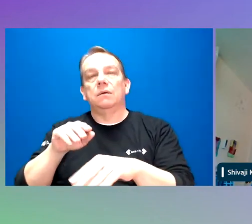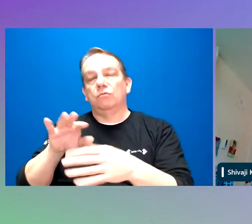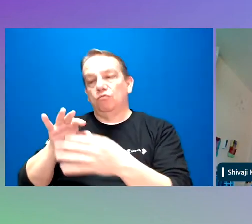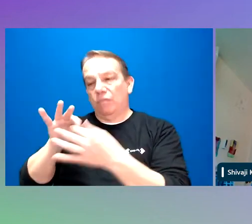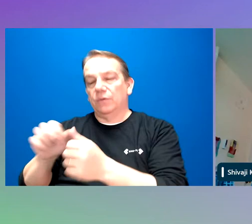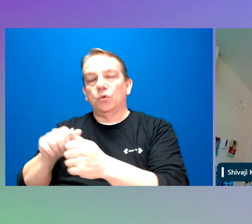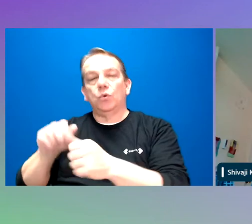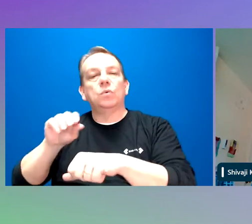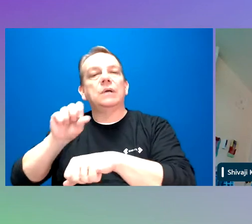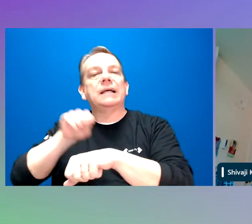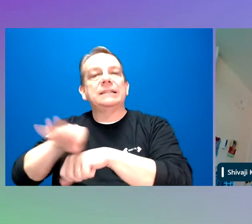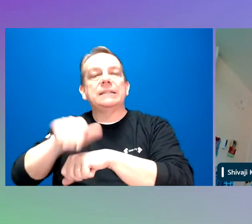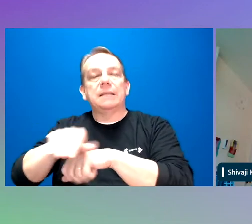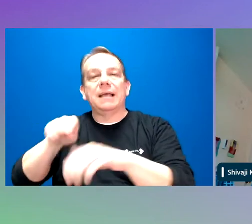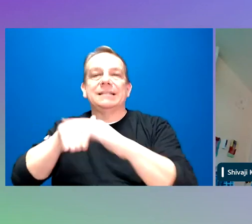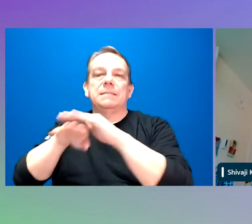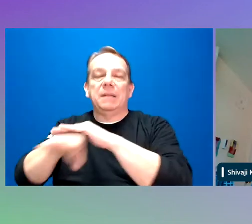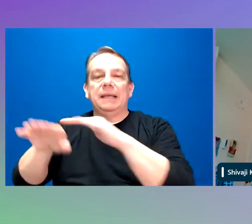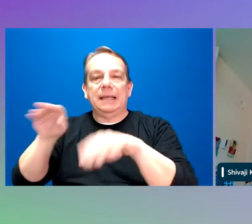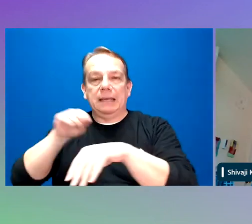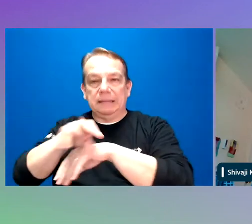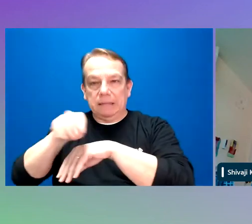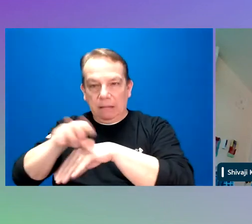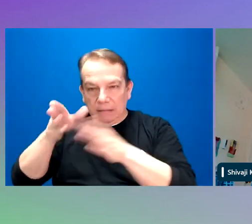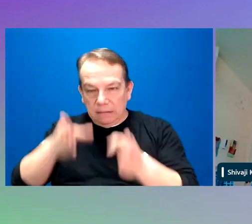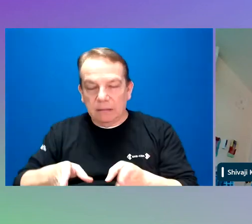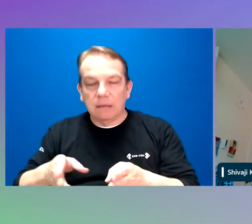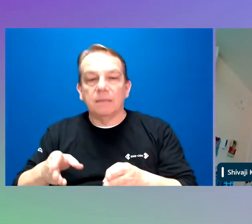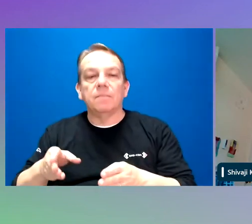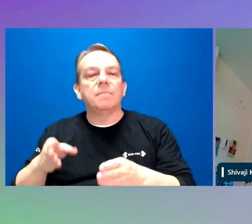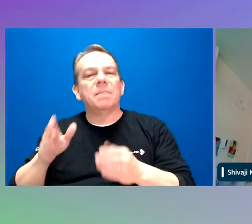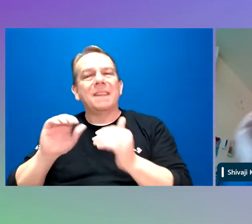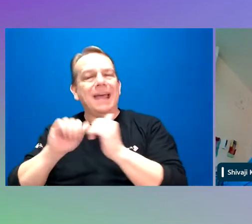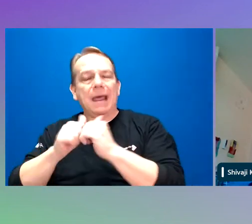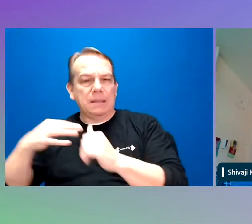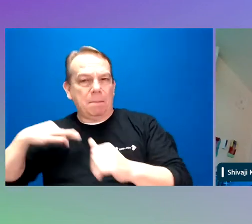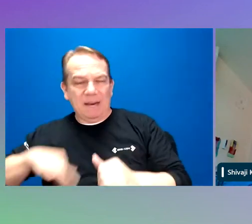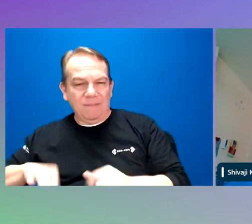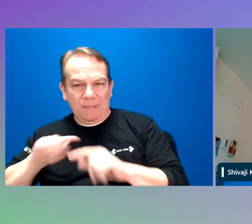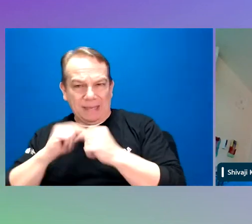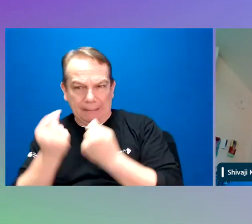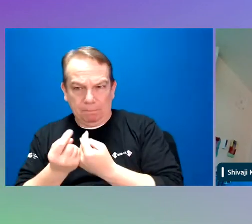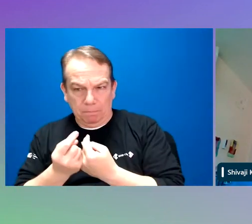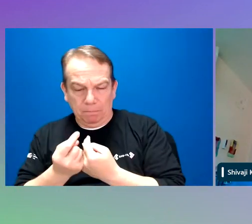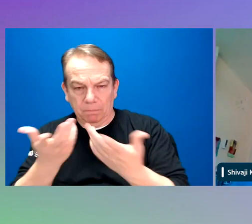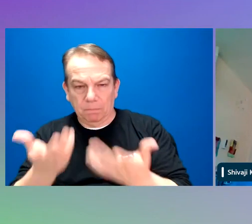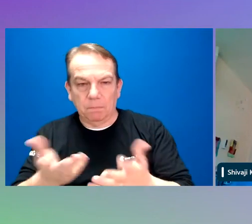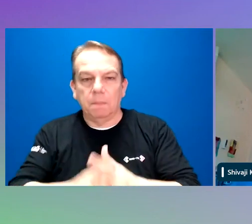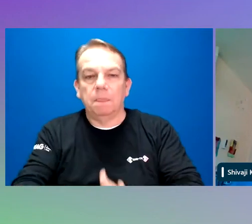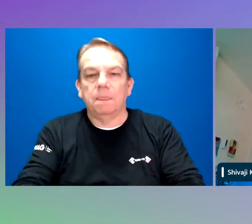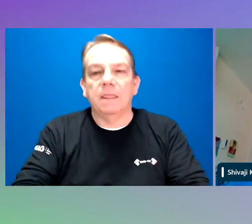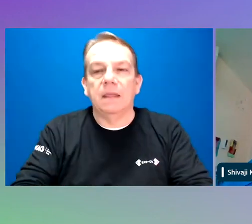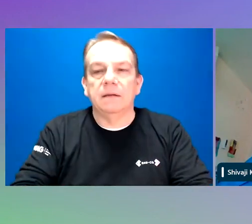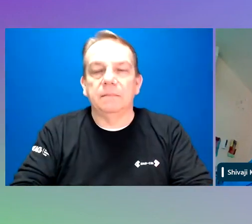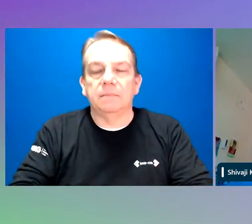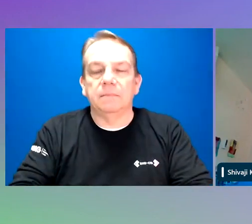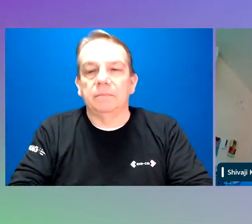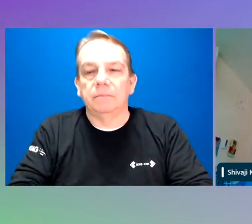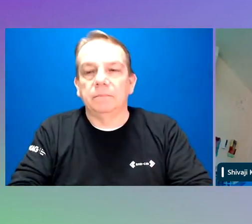the accessibility team? Mm